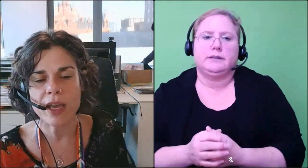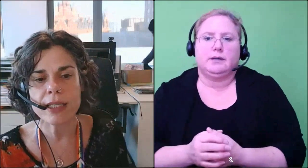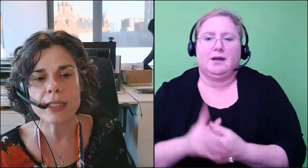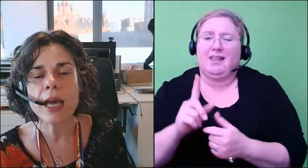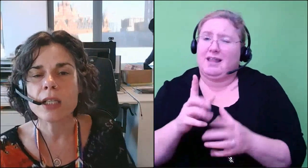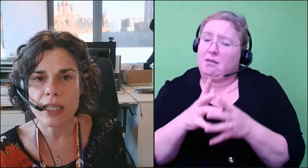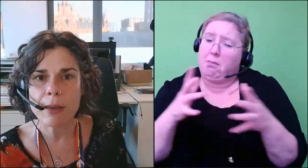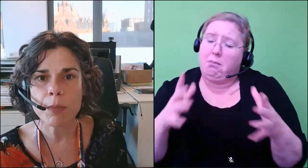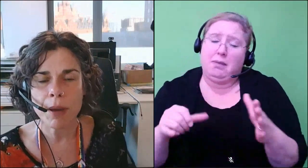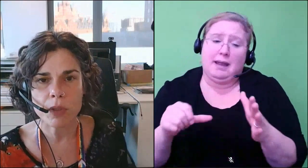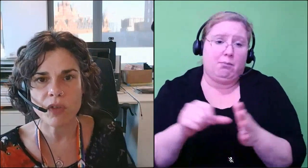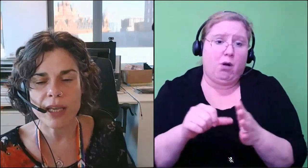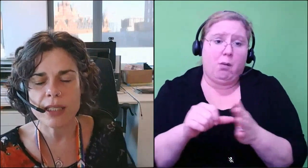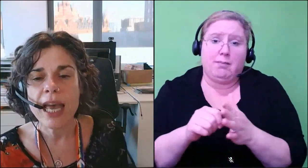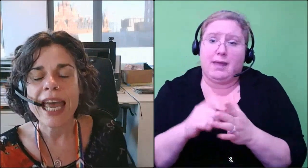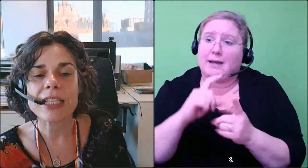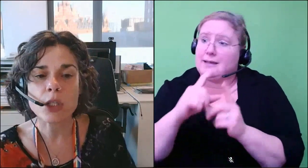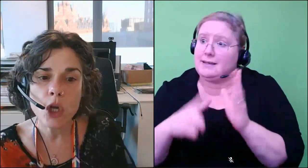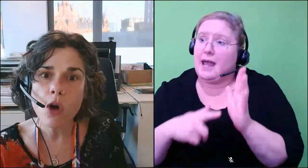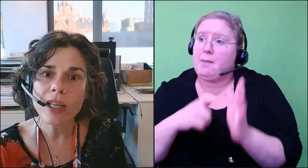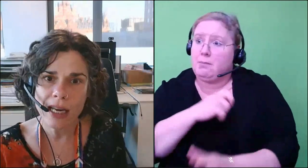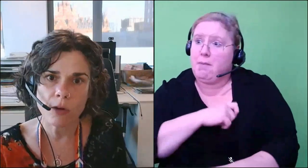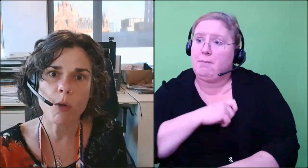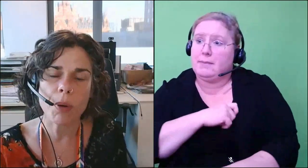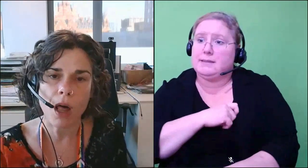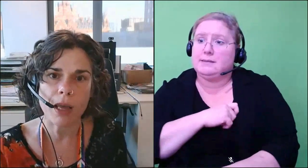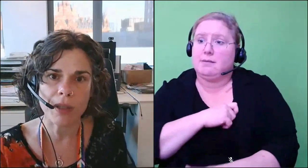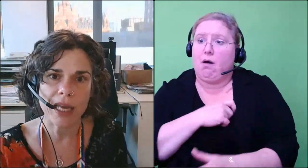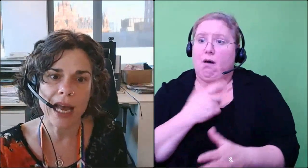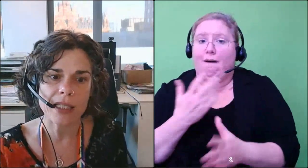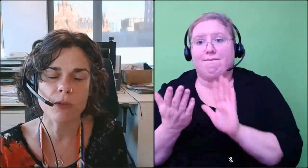disabled members face, is not getting a reply when they ask for reasonable adjustments,